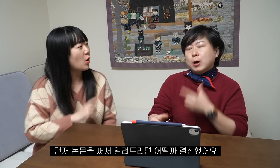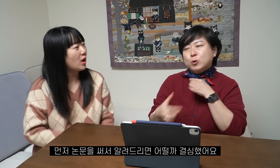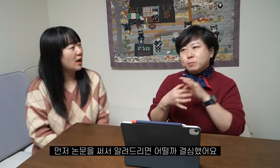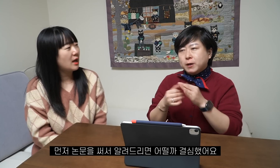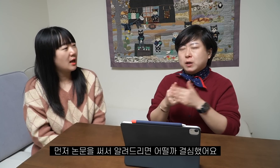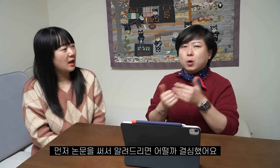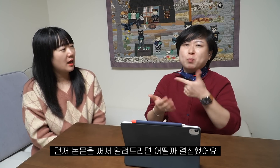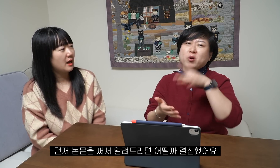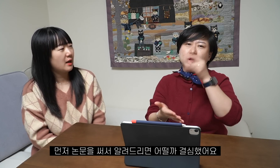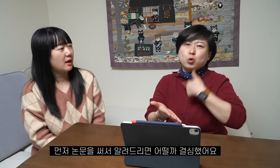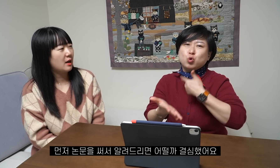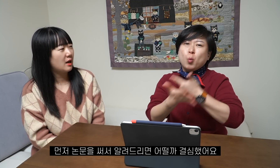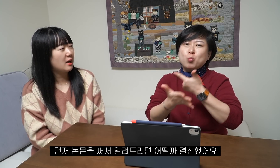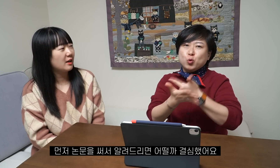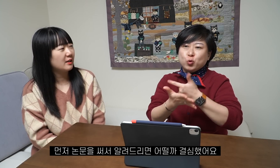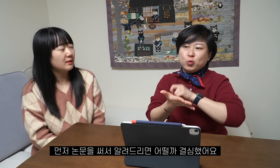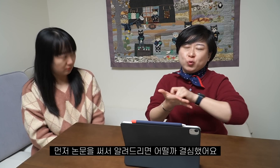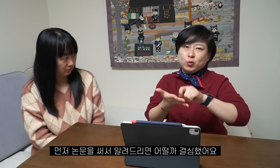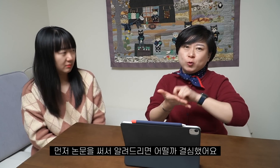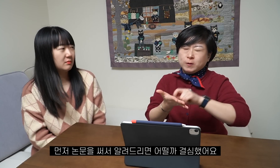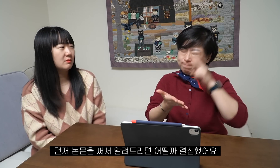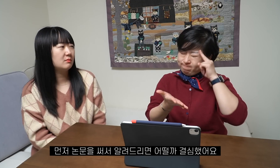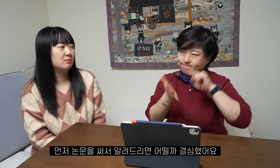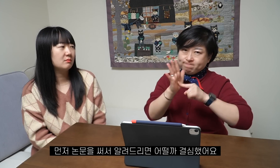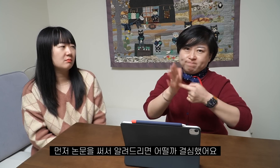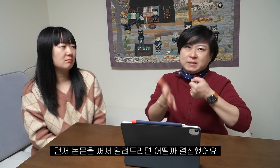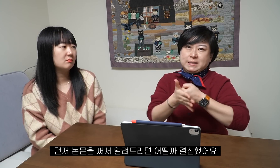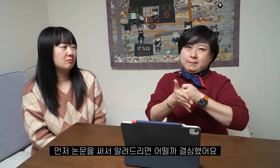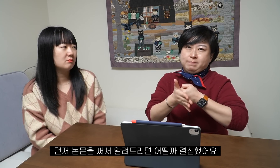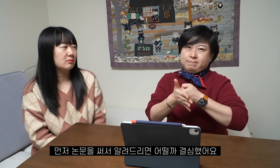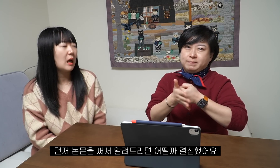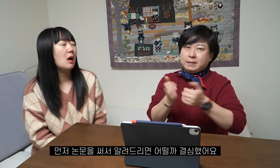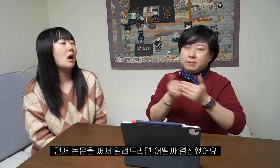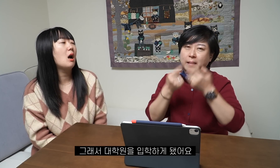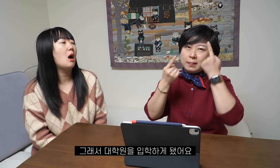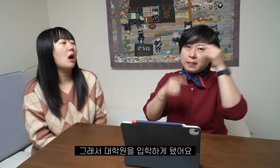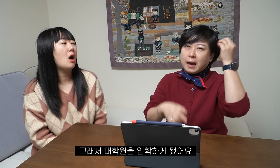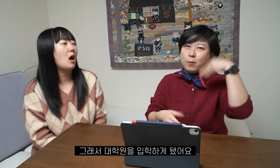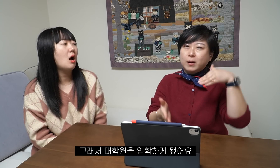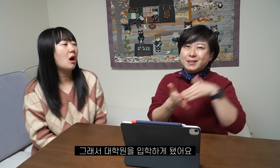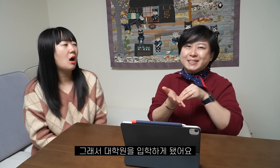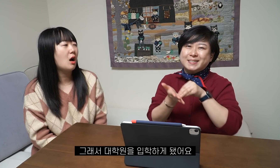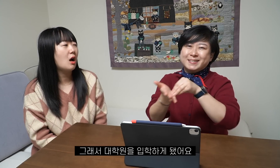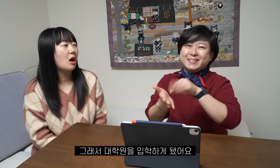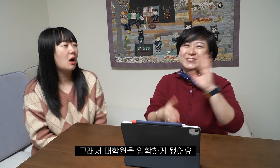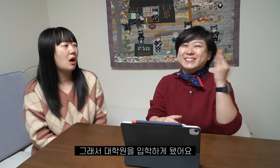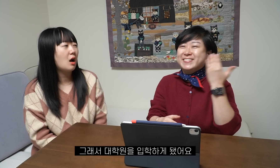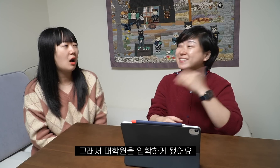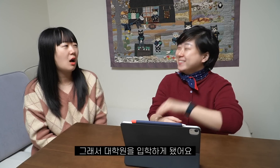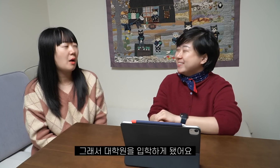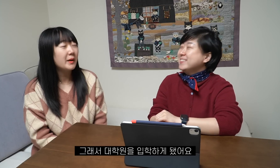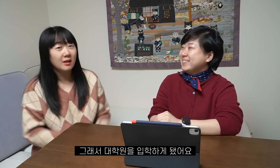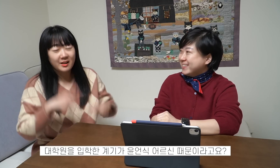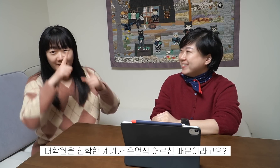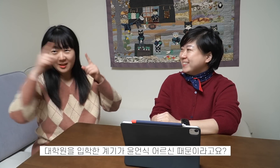First, I decided to write a thesis and let people know about the elderly. So i went to graduate school.